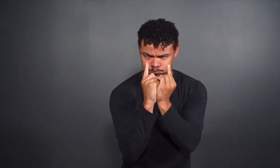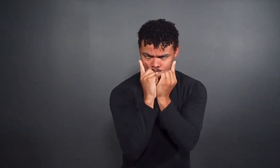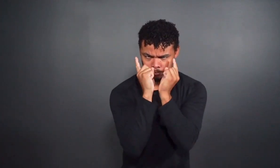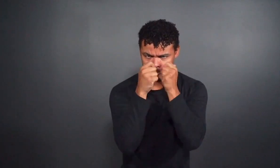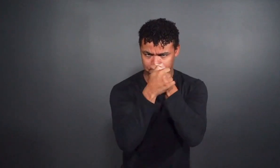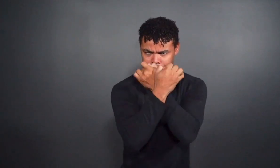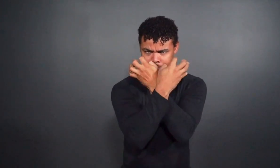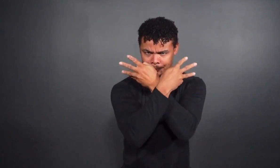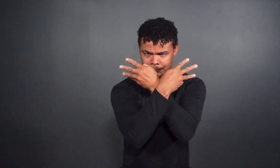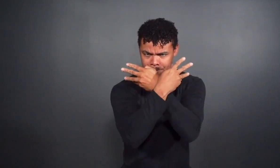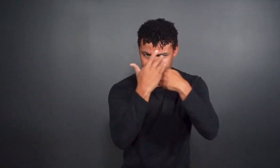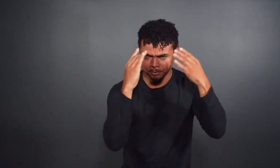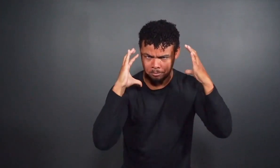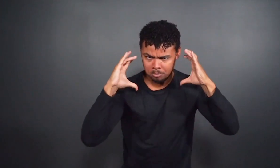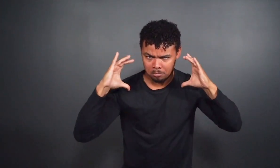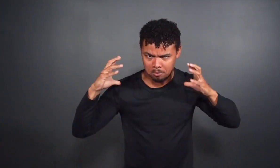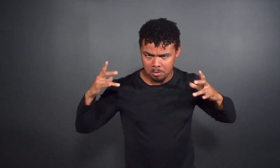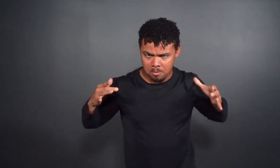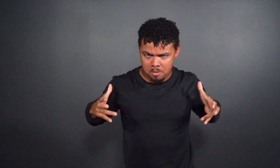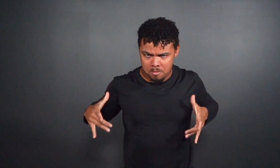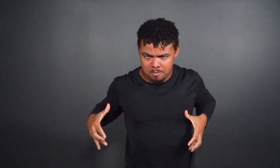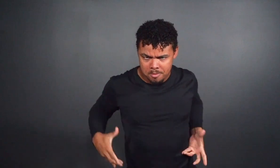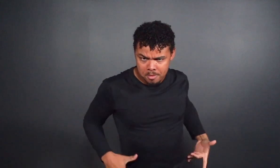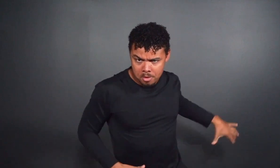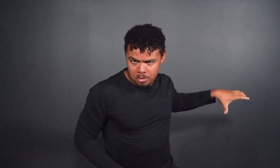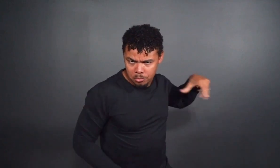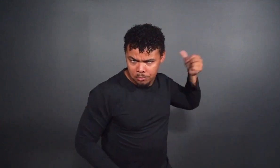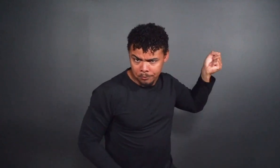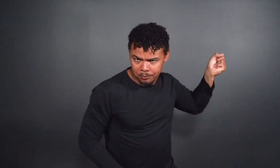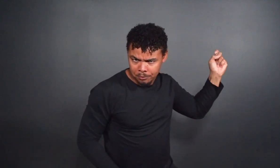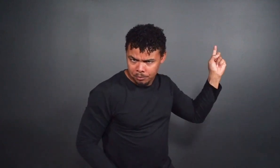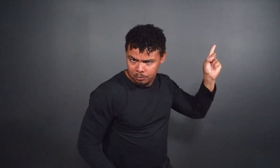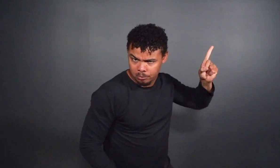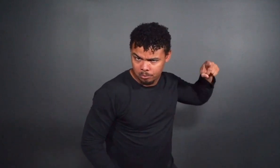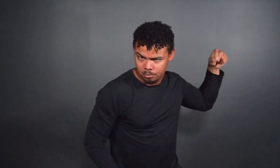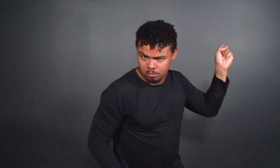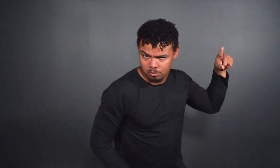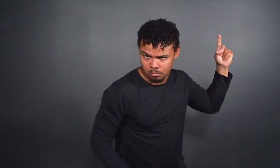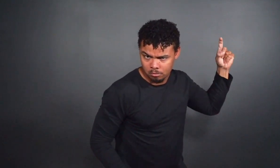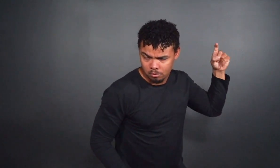furry face and mouth with whiskers, and a long curling tail.